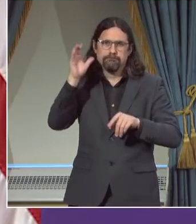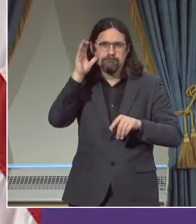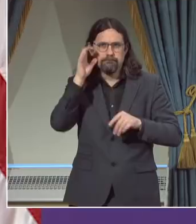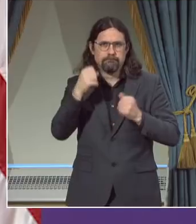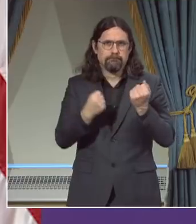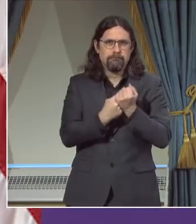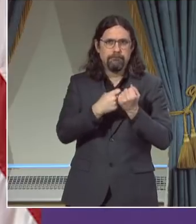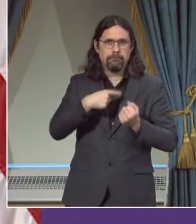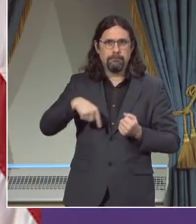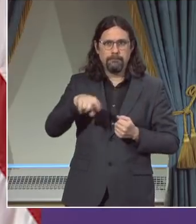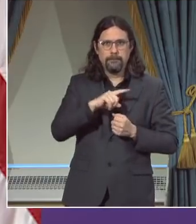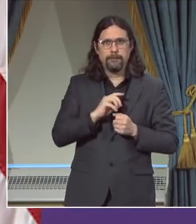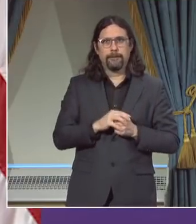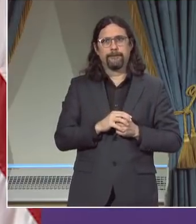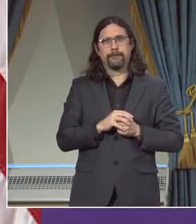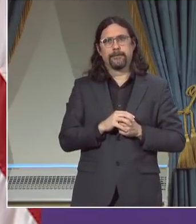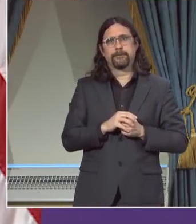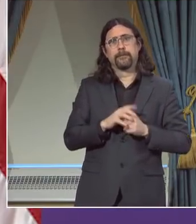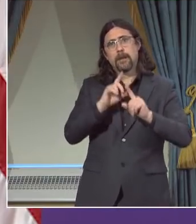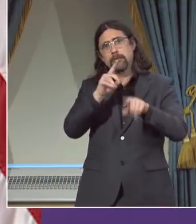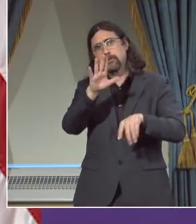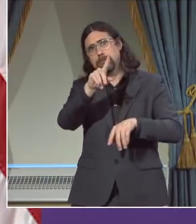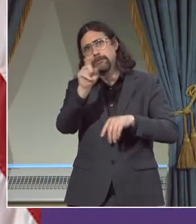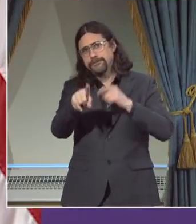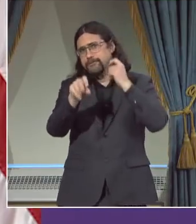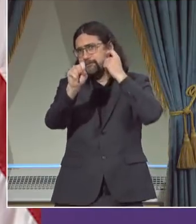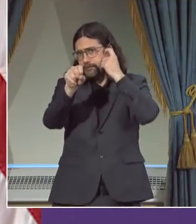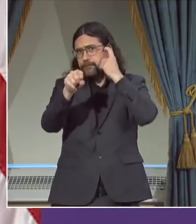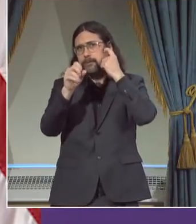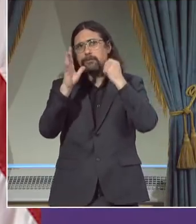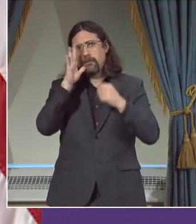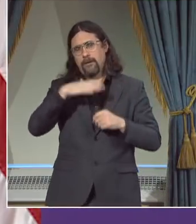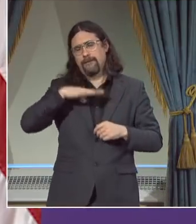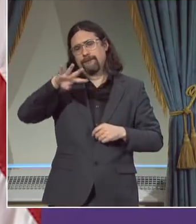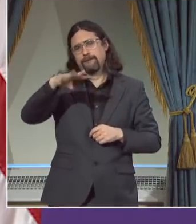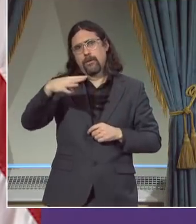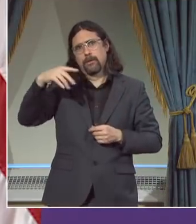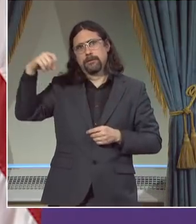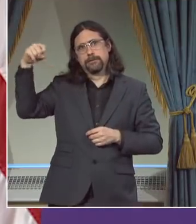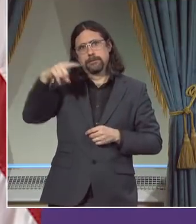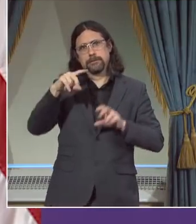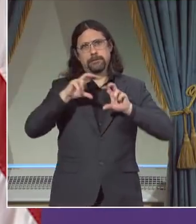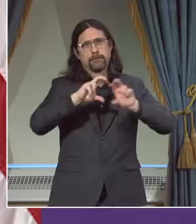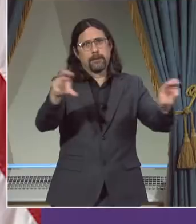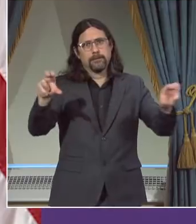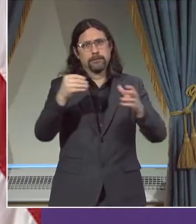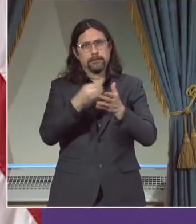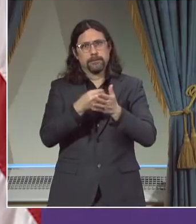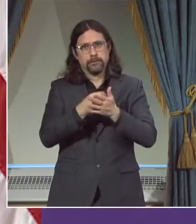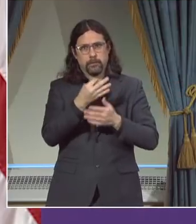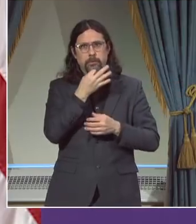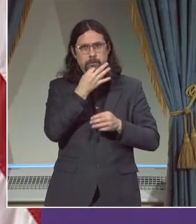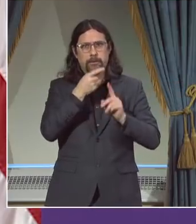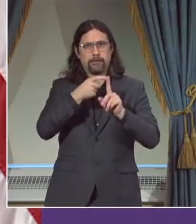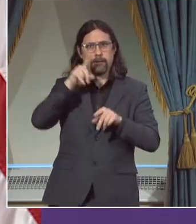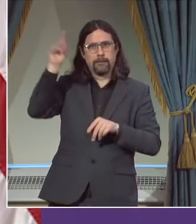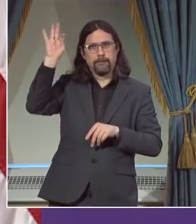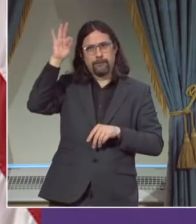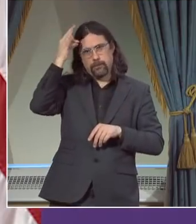RESPONSIVE. THERE'S NO QUESTION IN MY MIND AT THIS POINT THAT A FOURTH STIMULUS BILL CISONGMI AND COMING